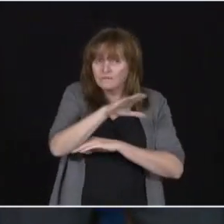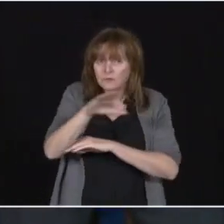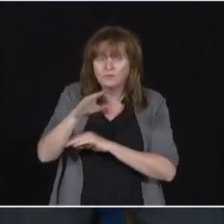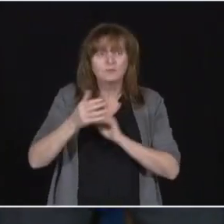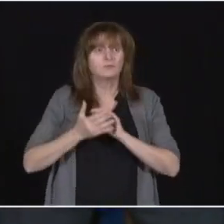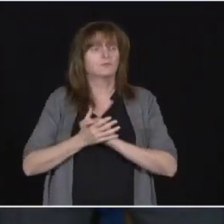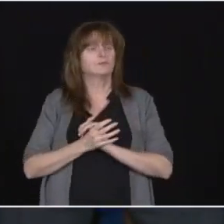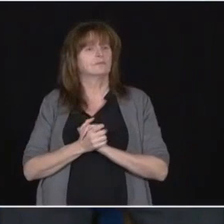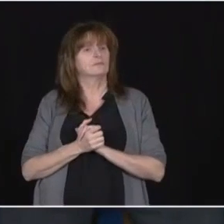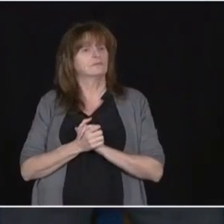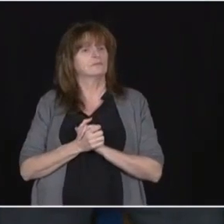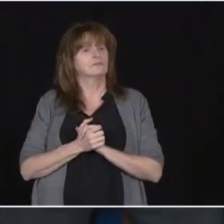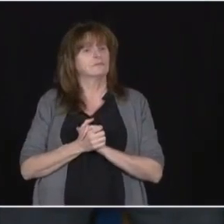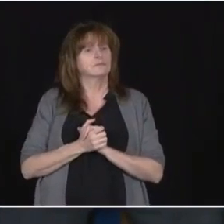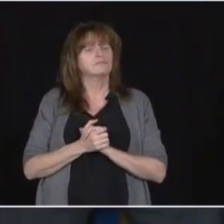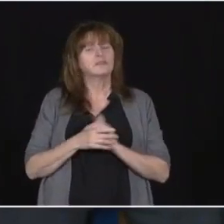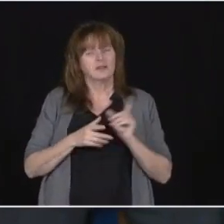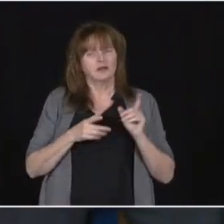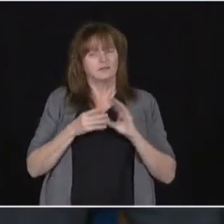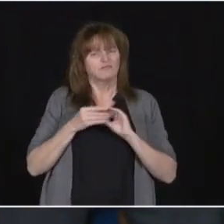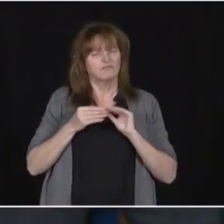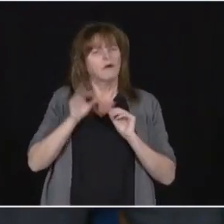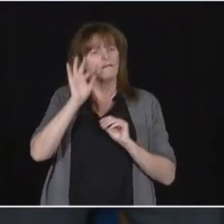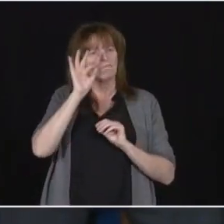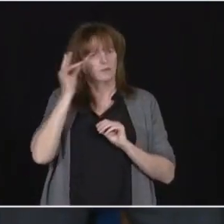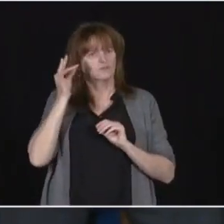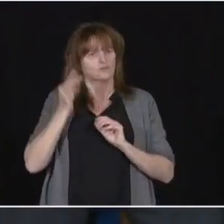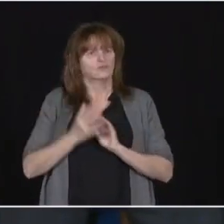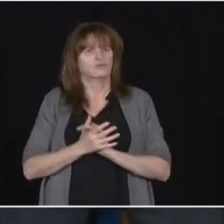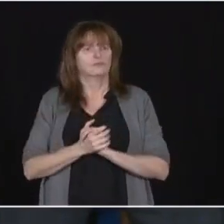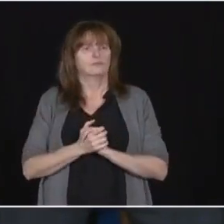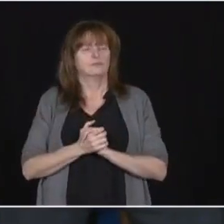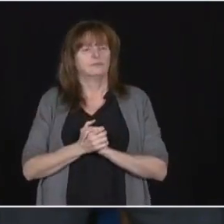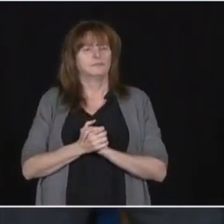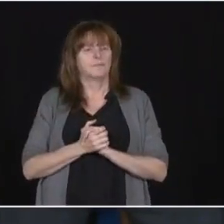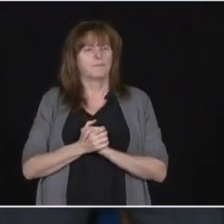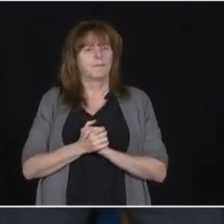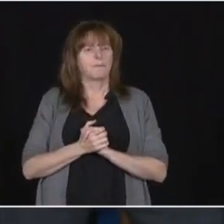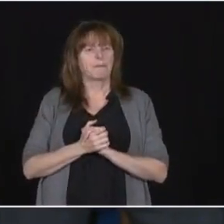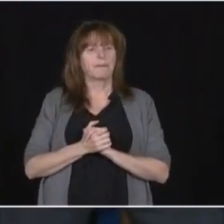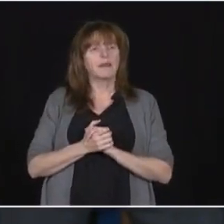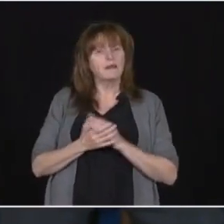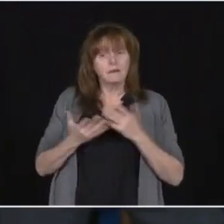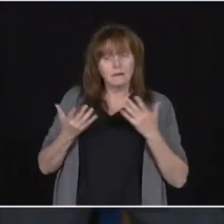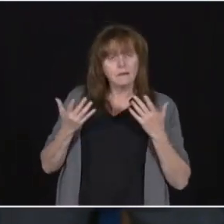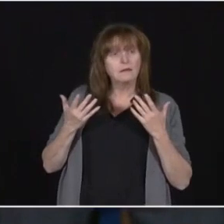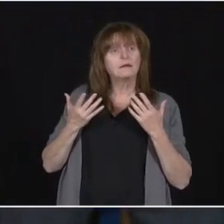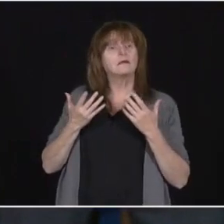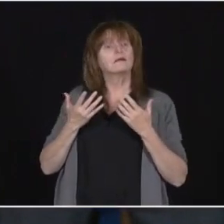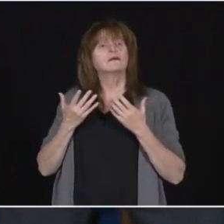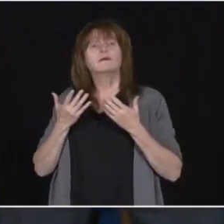Making sure that public services like transit are available is essential for successfully reopening